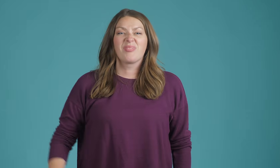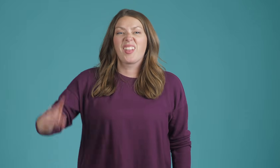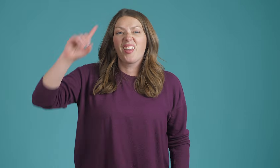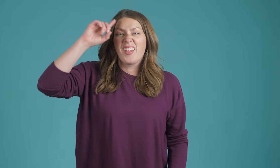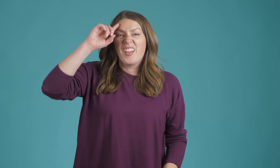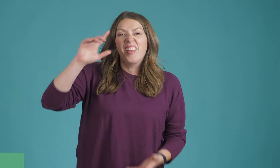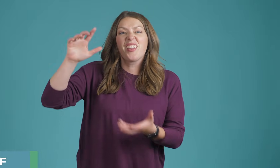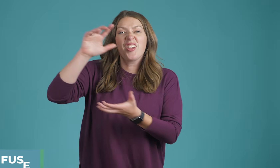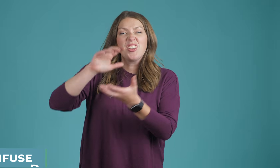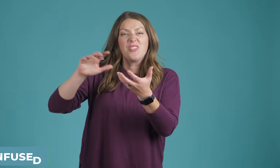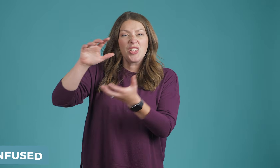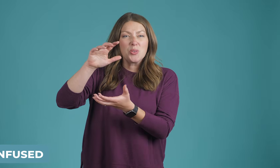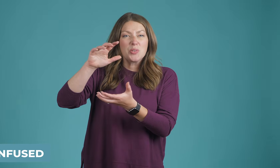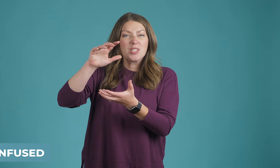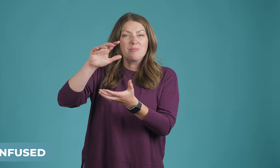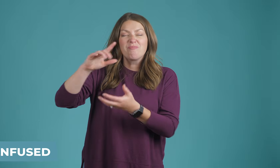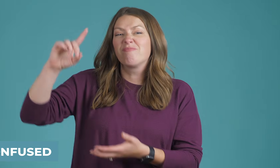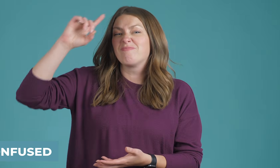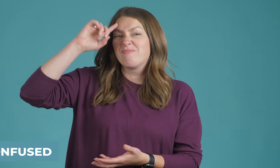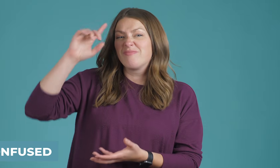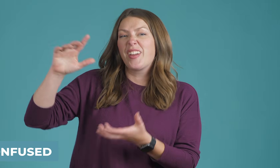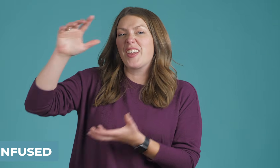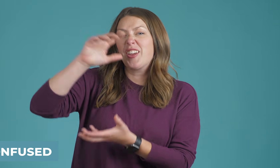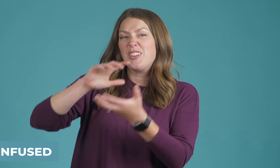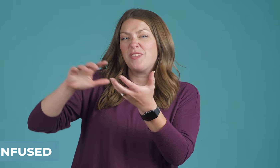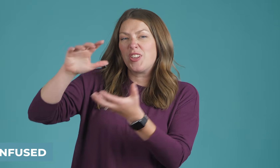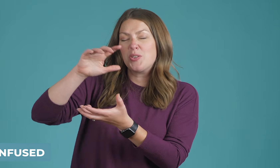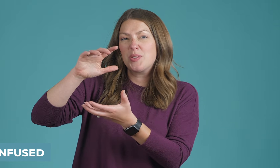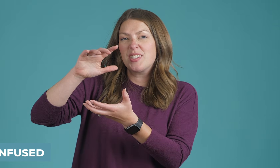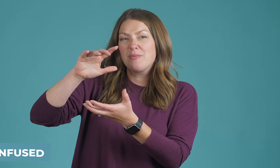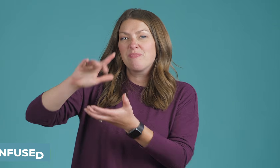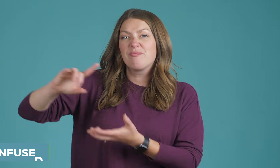Confused. Confused.